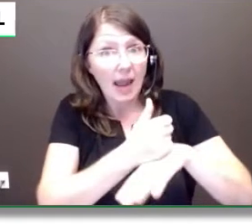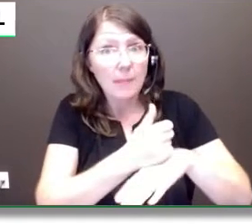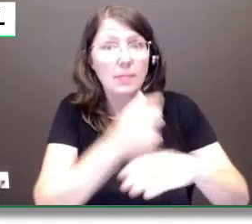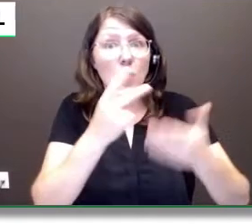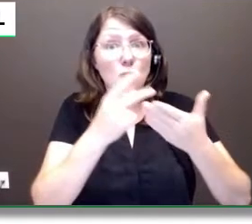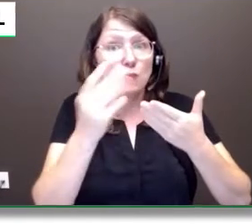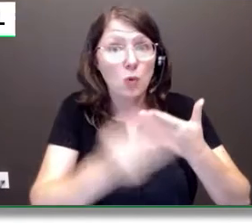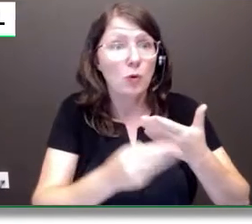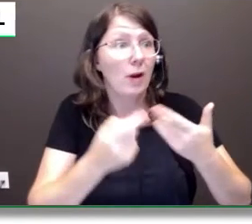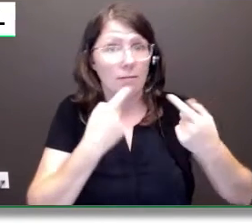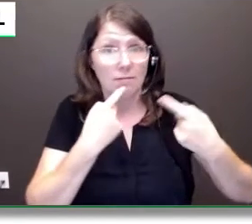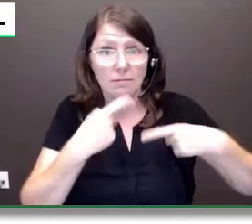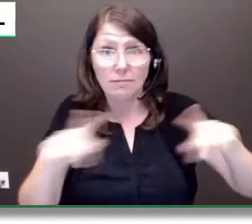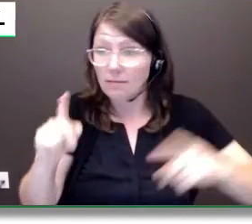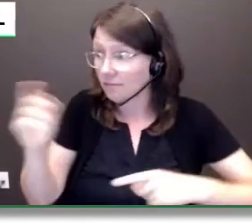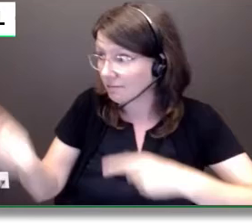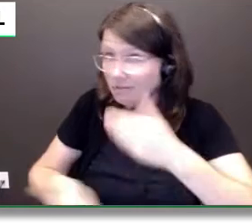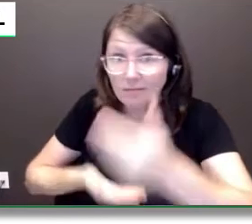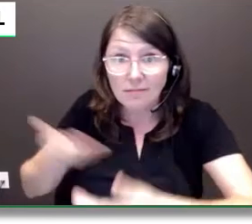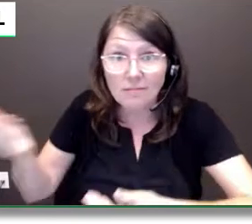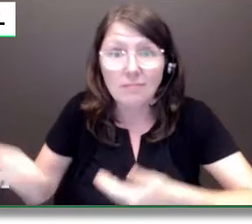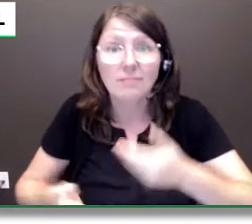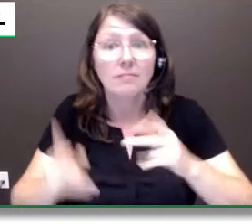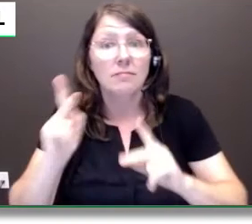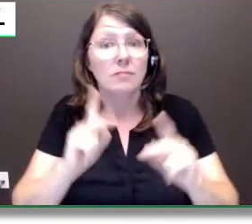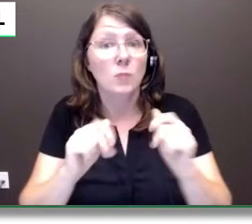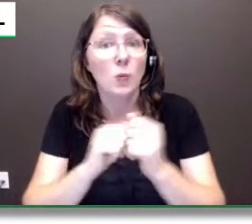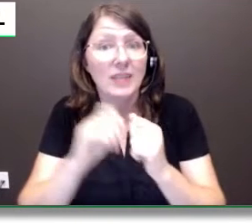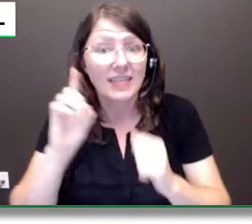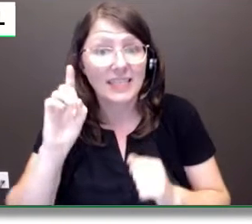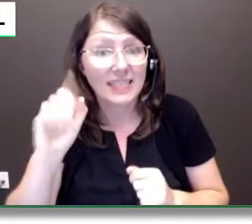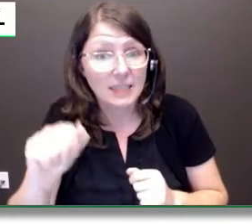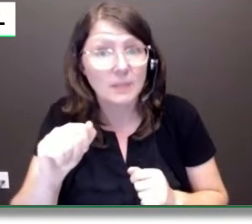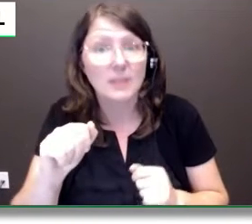saying that education and that you know